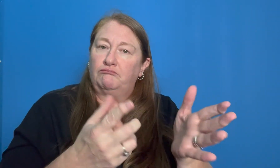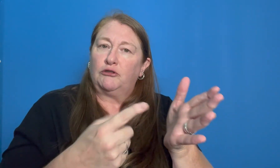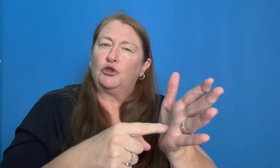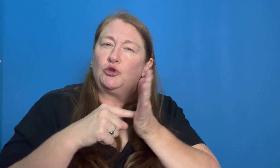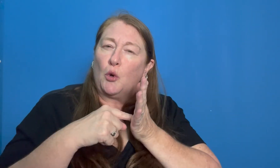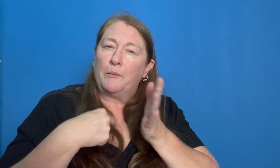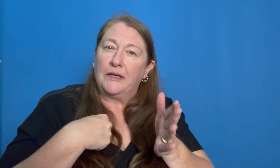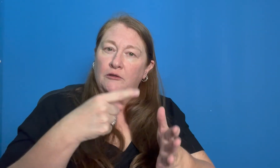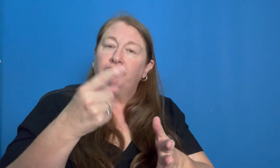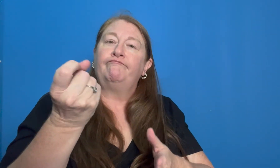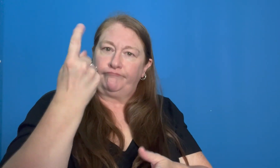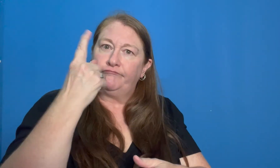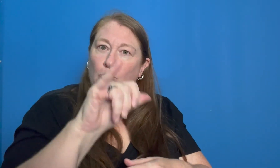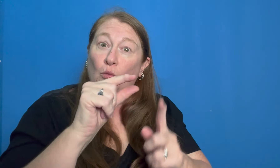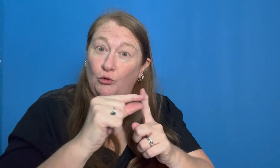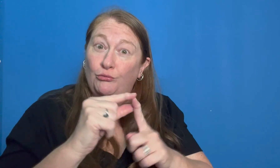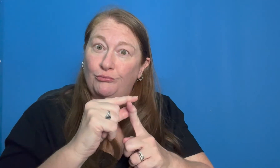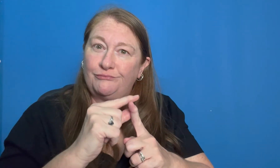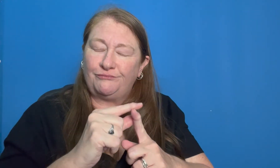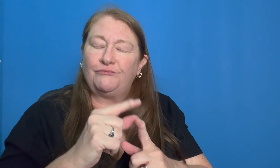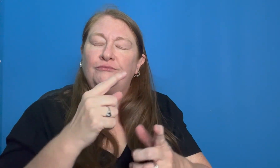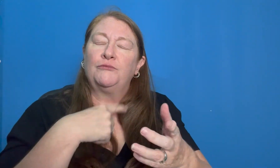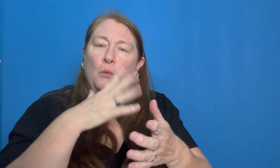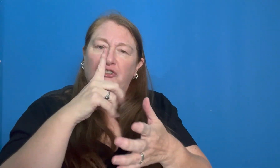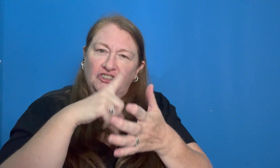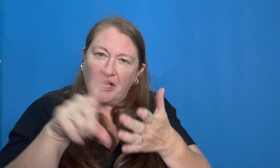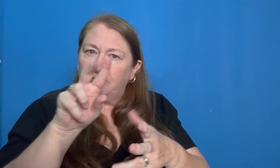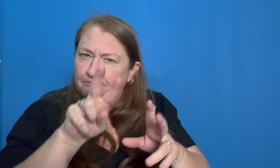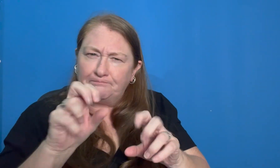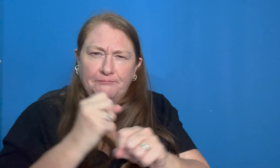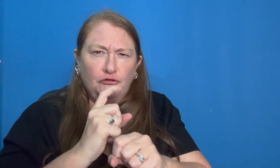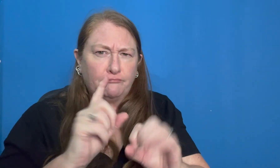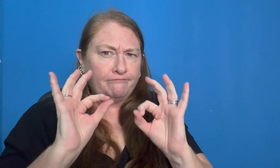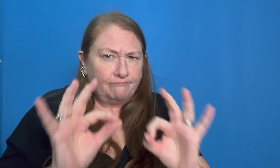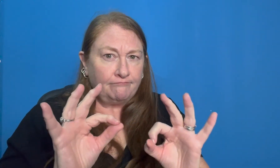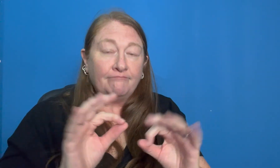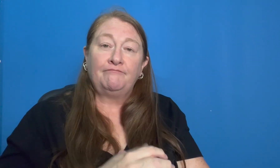This will show me that you understand each word by using them in a sentence. I will check for accuracy.